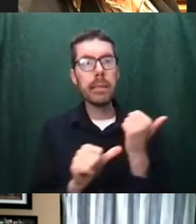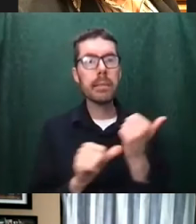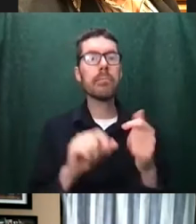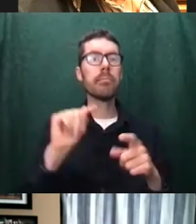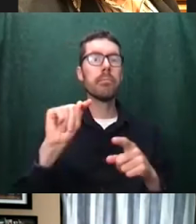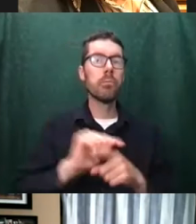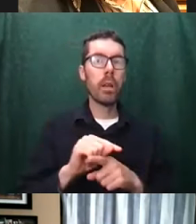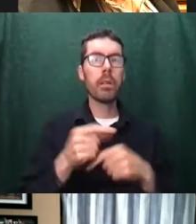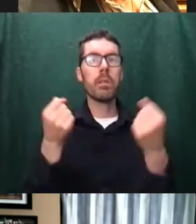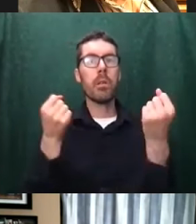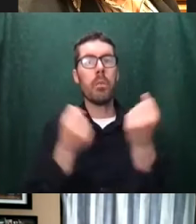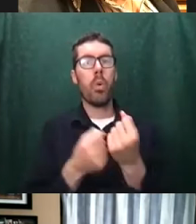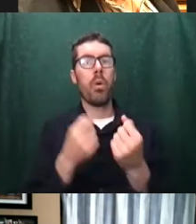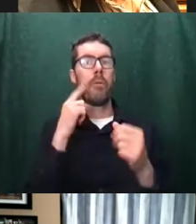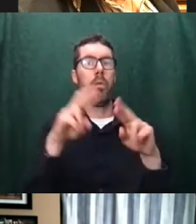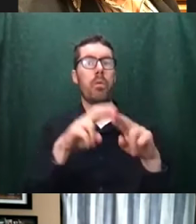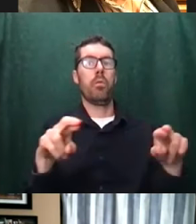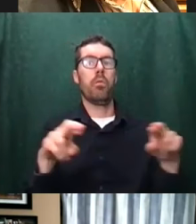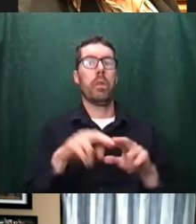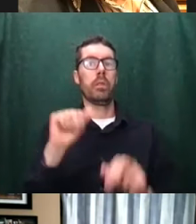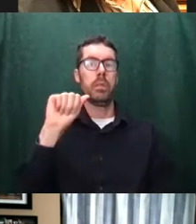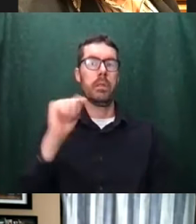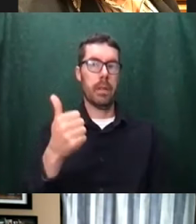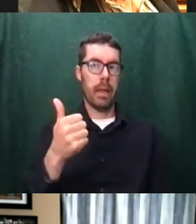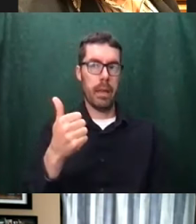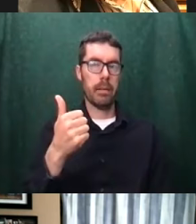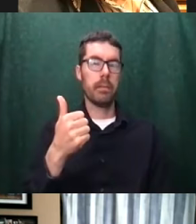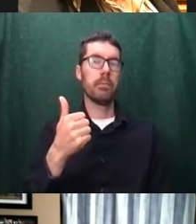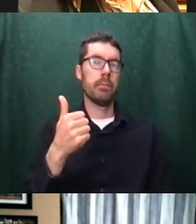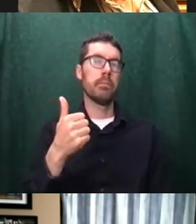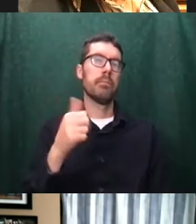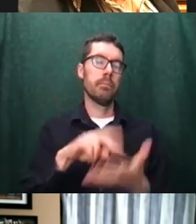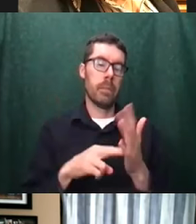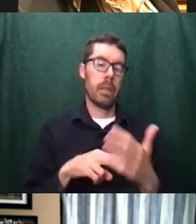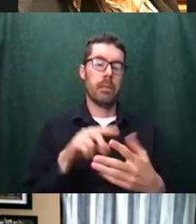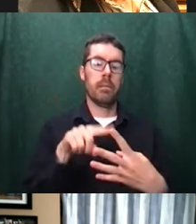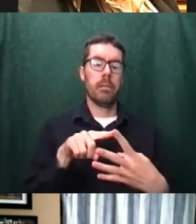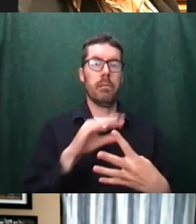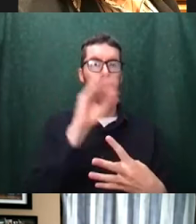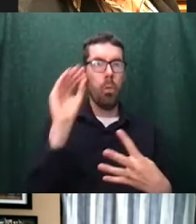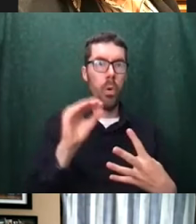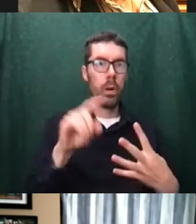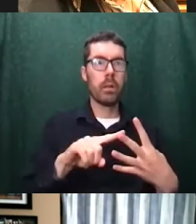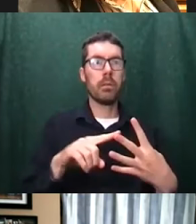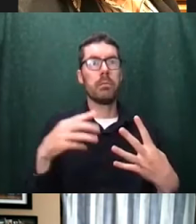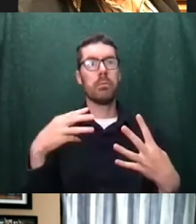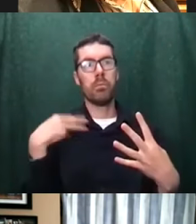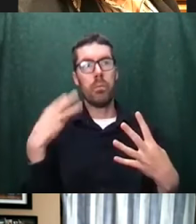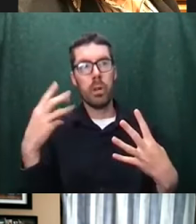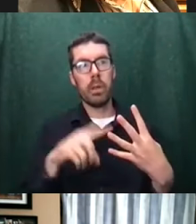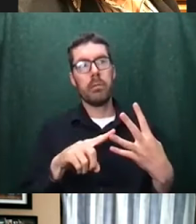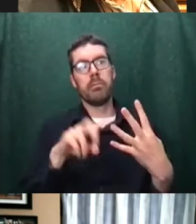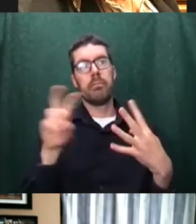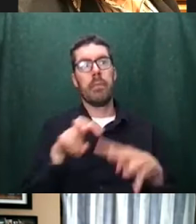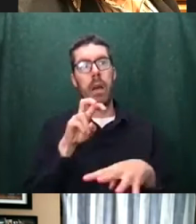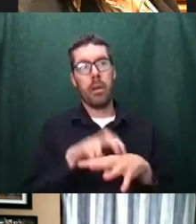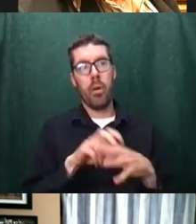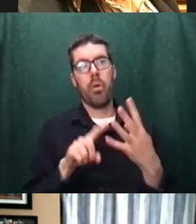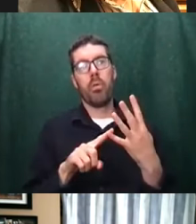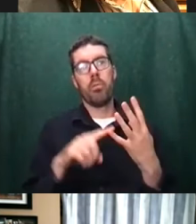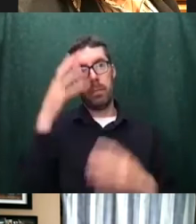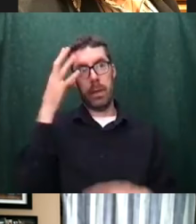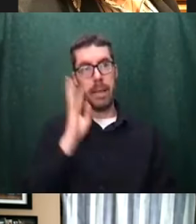to Region 10, which is Oregon, Washington, Idaho and Alaska. I'm also the accessibility